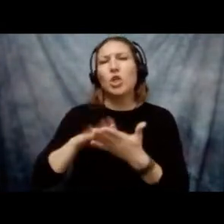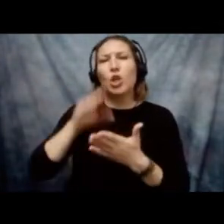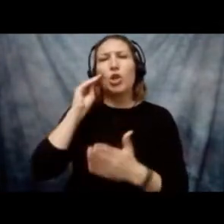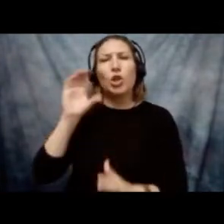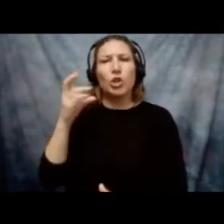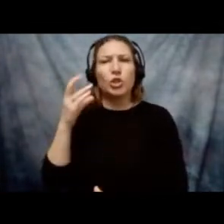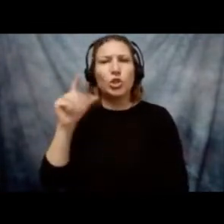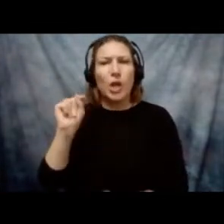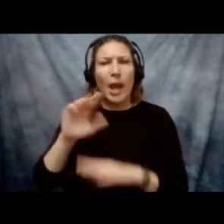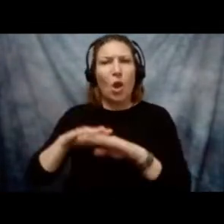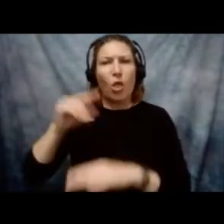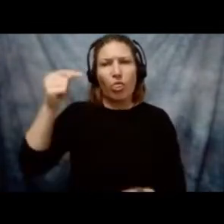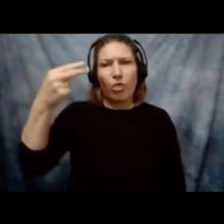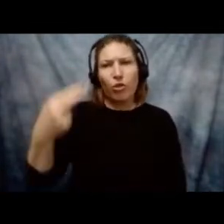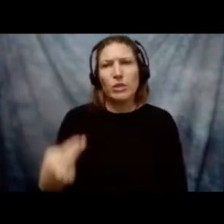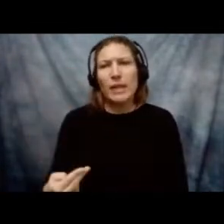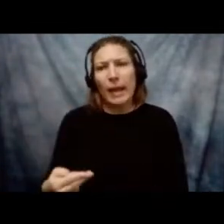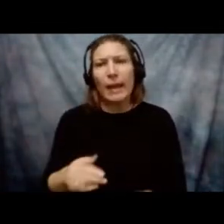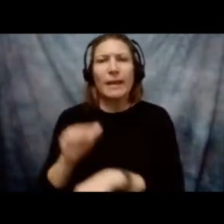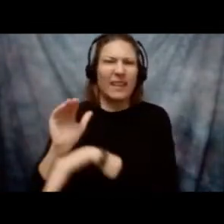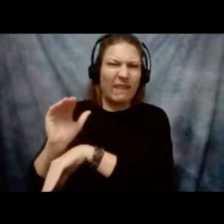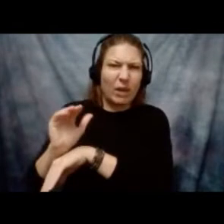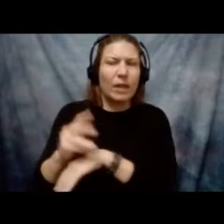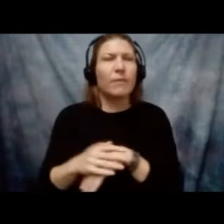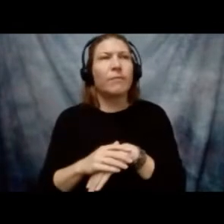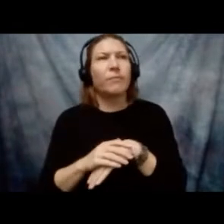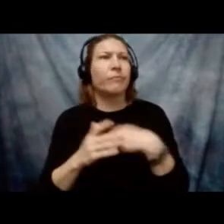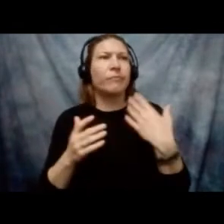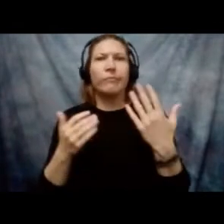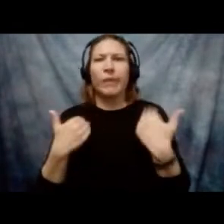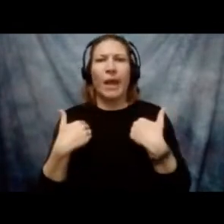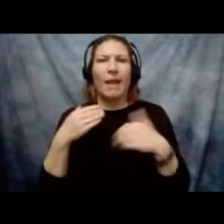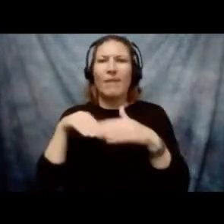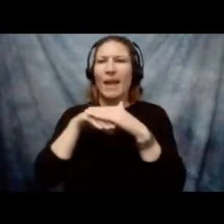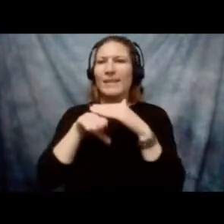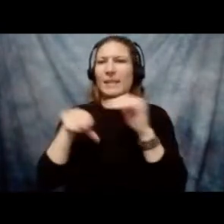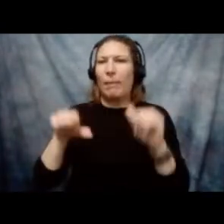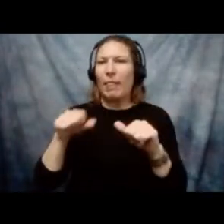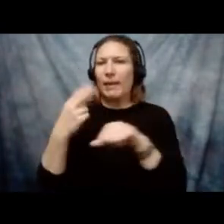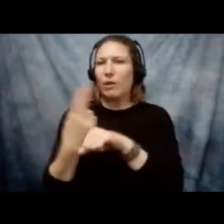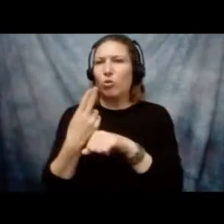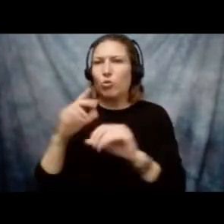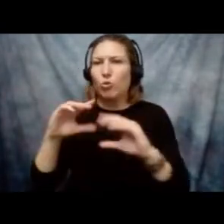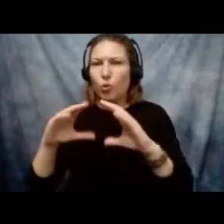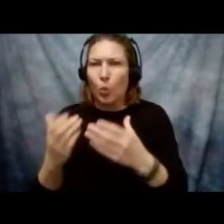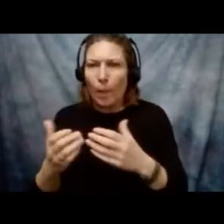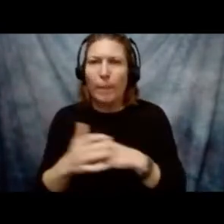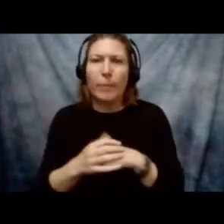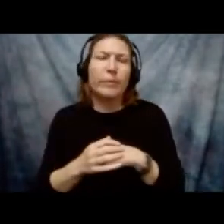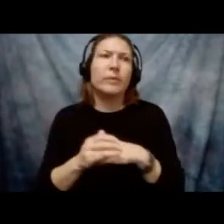accessibility user group that's really awesome it's run by christine o'malley i believe there's